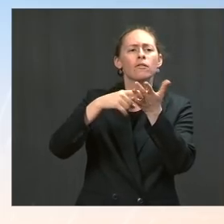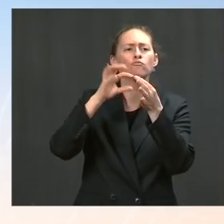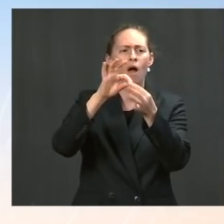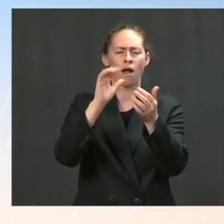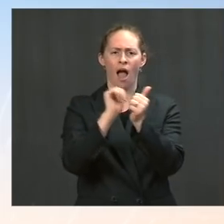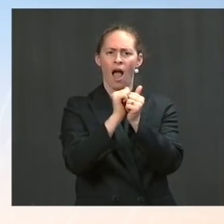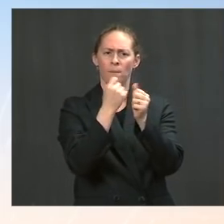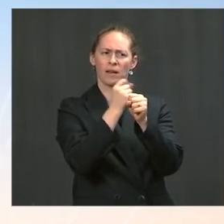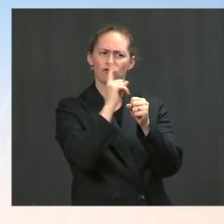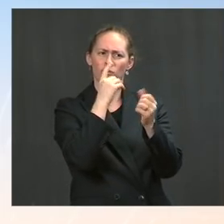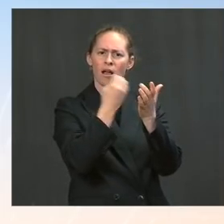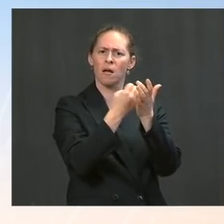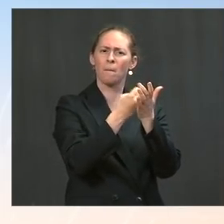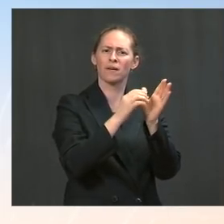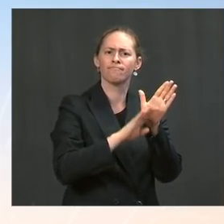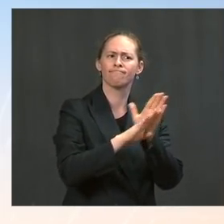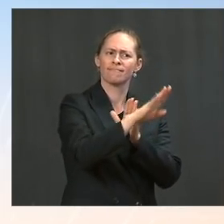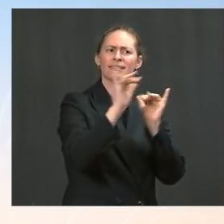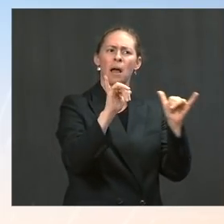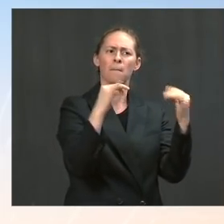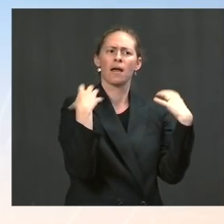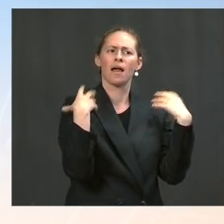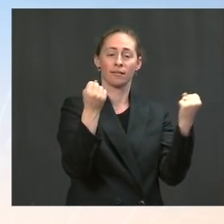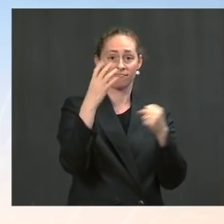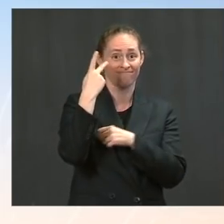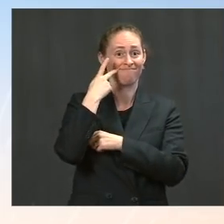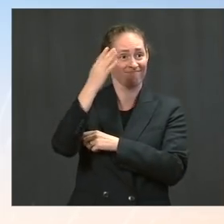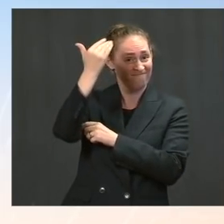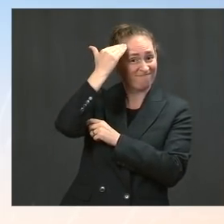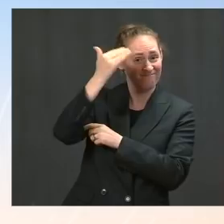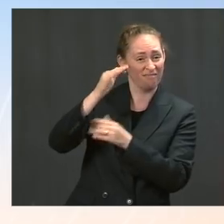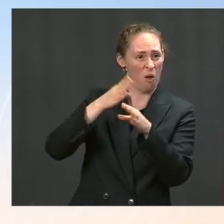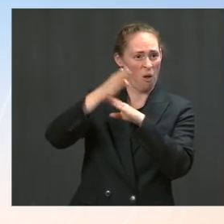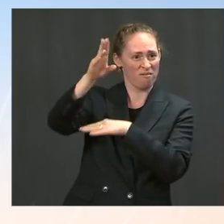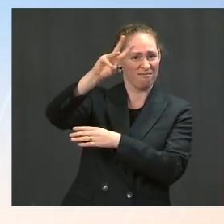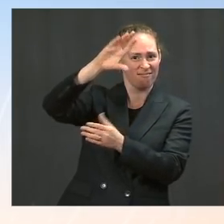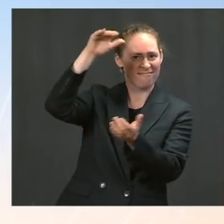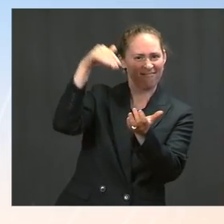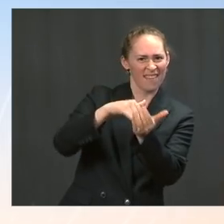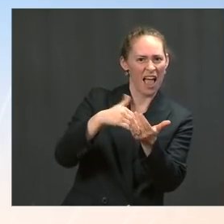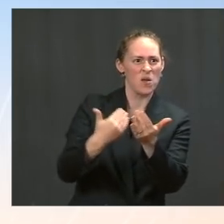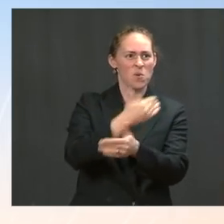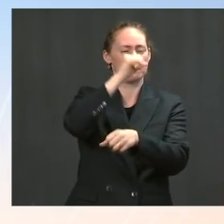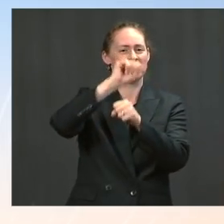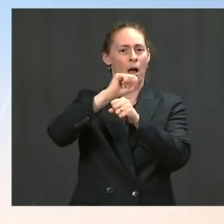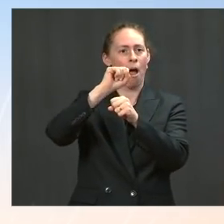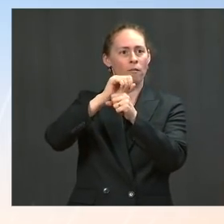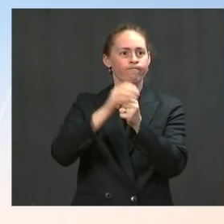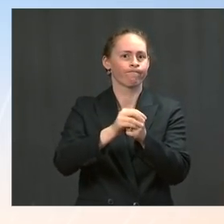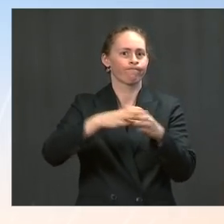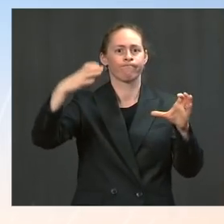to 600,000 new jobs per month, and from 1 percent of Americans vaccinated to more than two thirds of adults